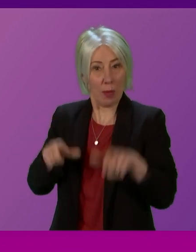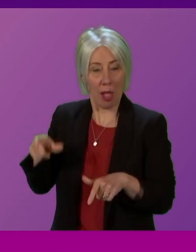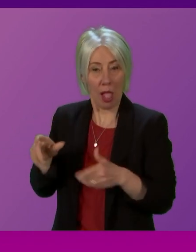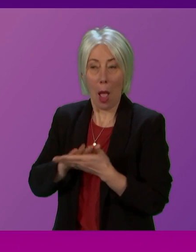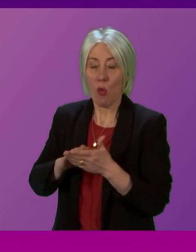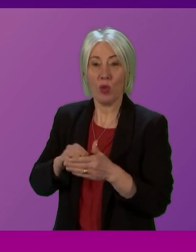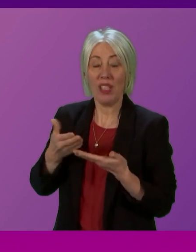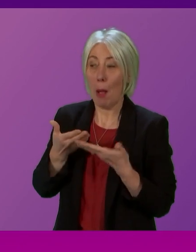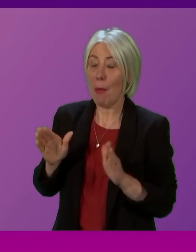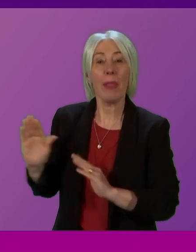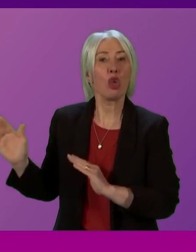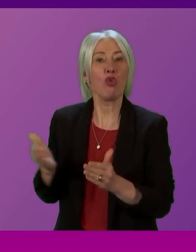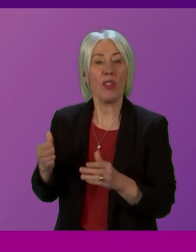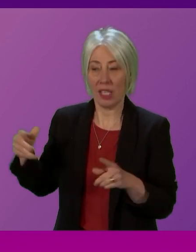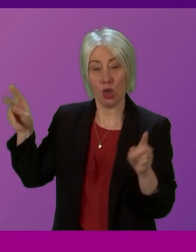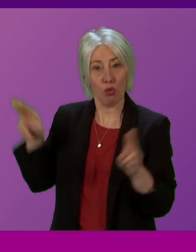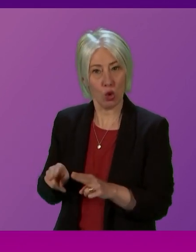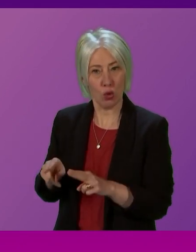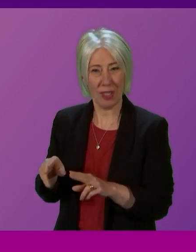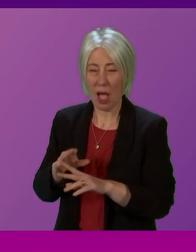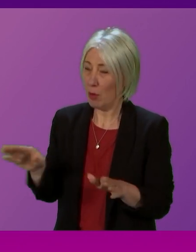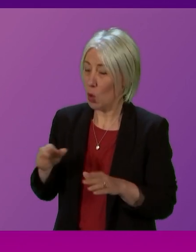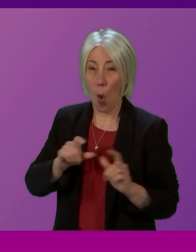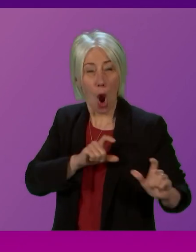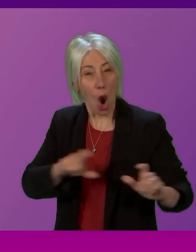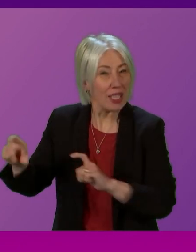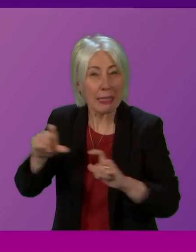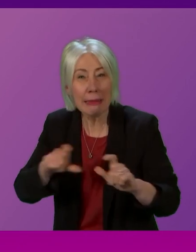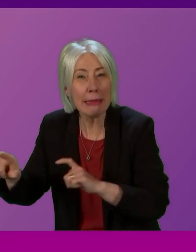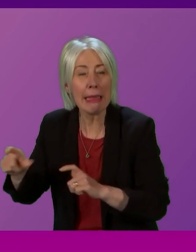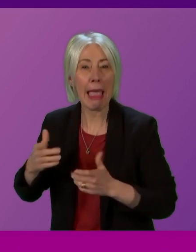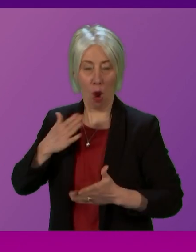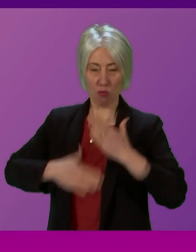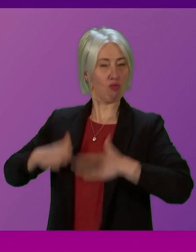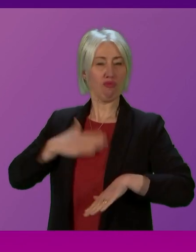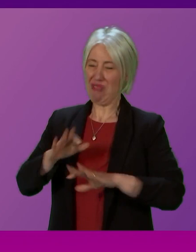There is no consistency or principle whatsoever coming from the Tories.